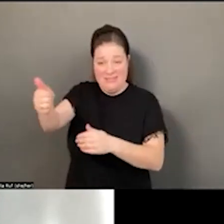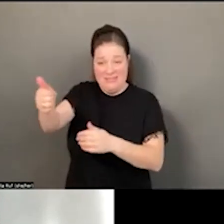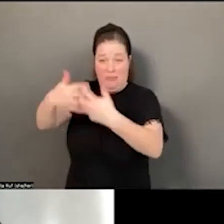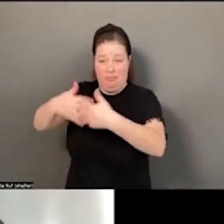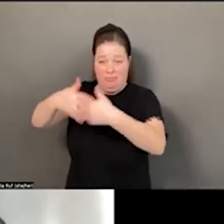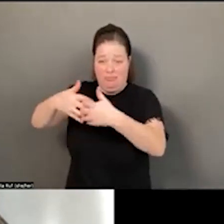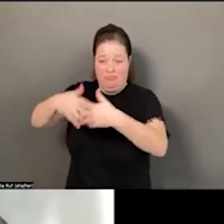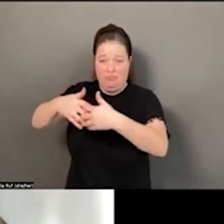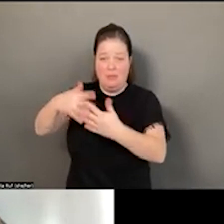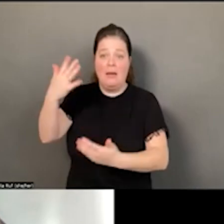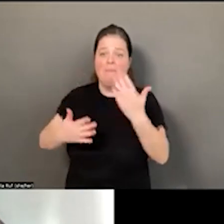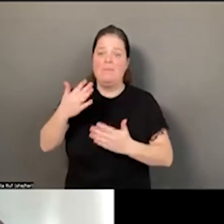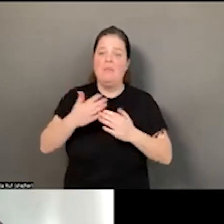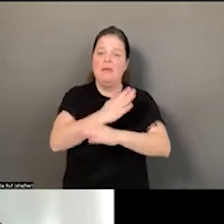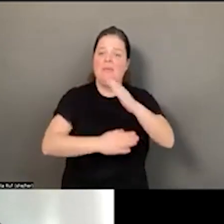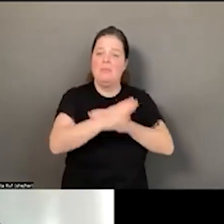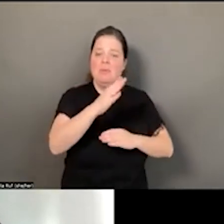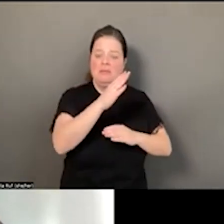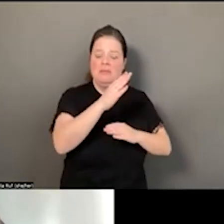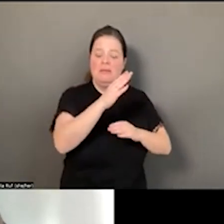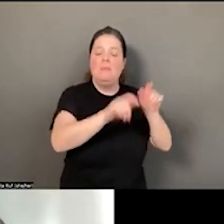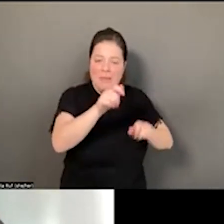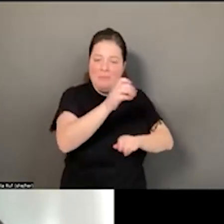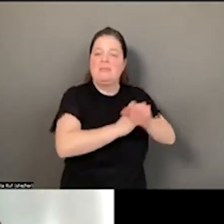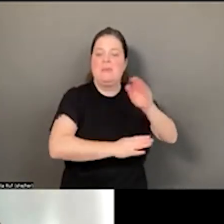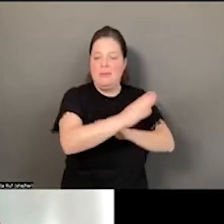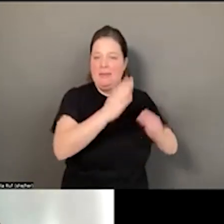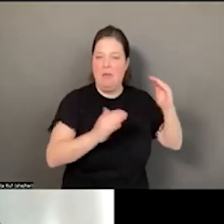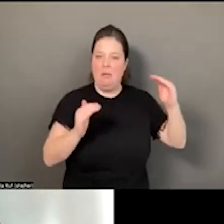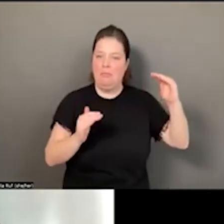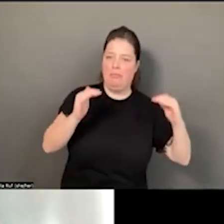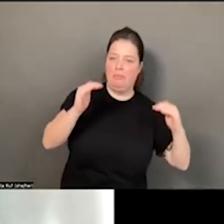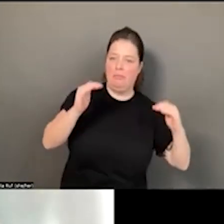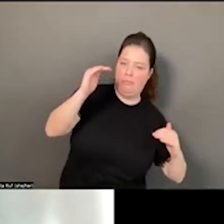with the Parliament to ensure that this regulation is not as active. In this case, it's a regulation.